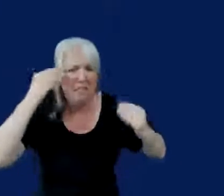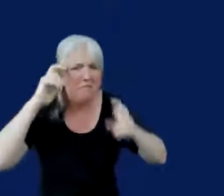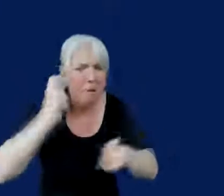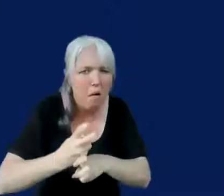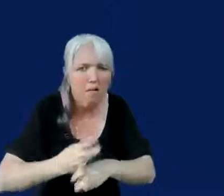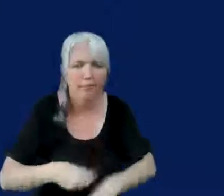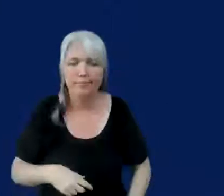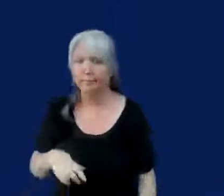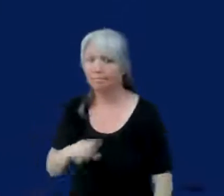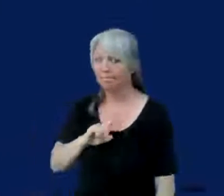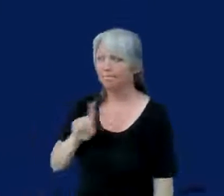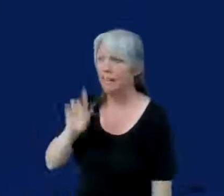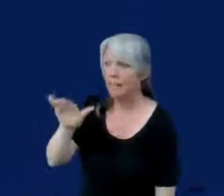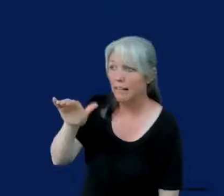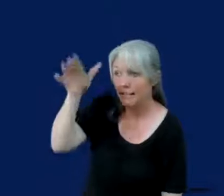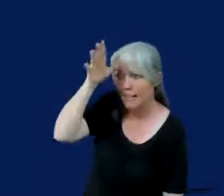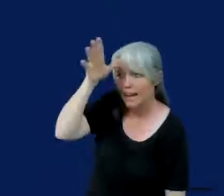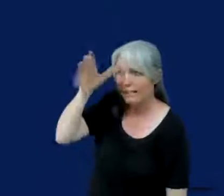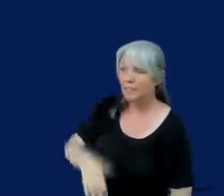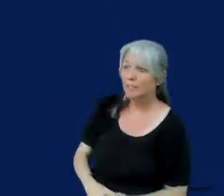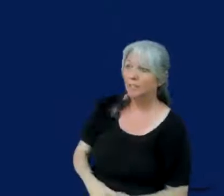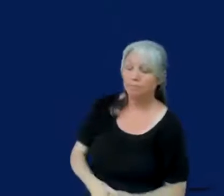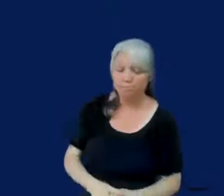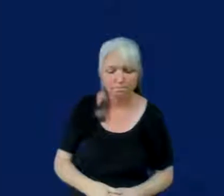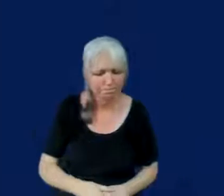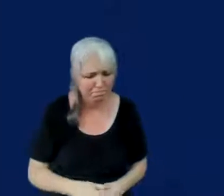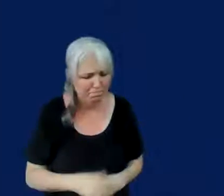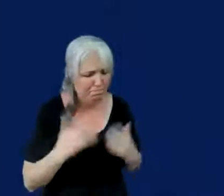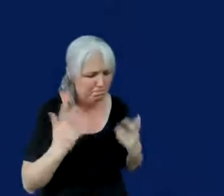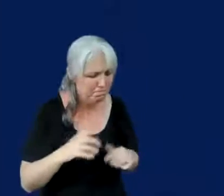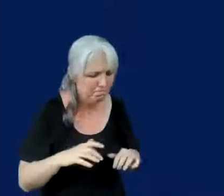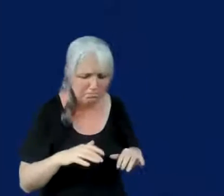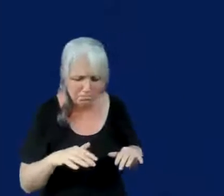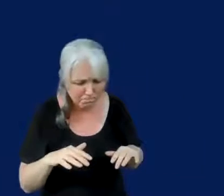“Daddy?” I said. “Hmmm,” he said back.